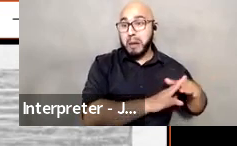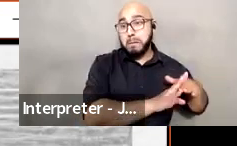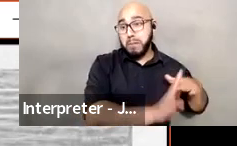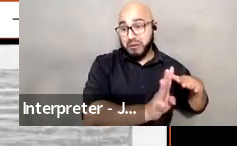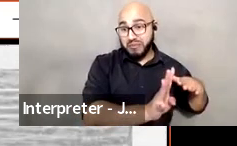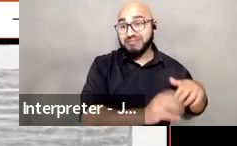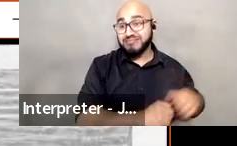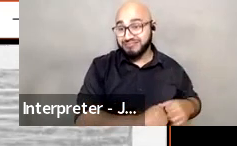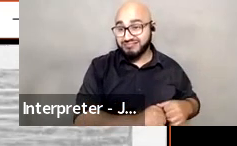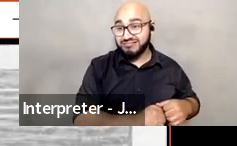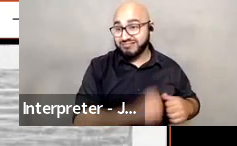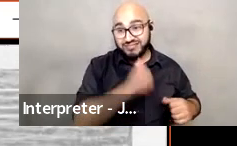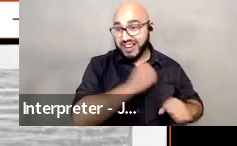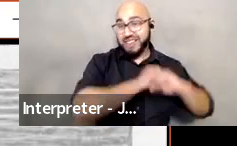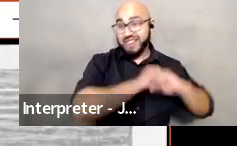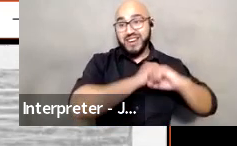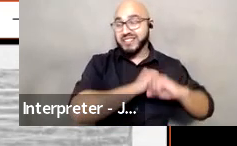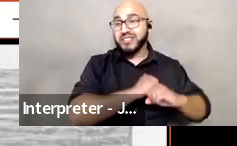And so it was only black Republicans left.